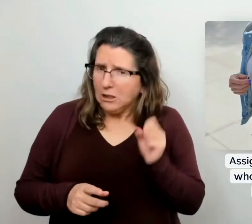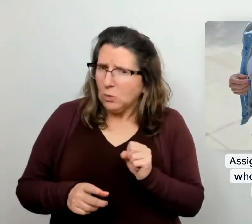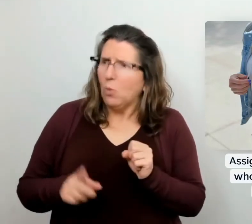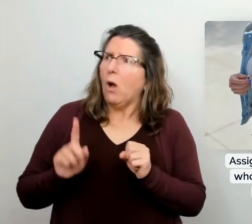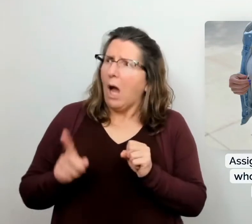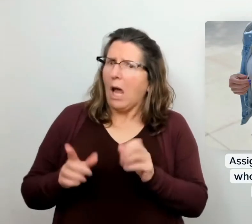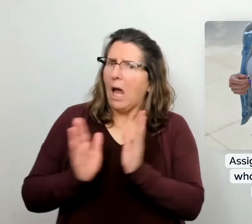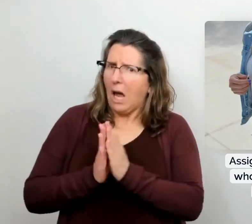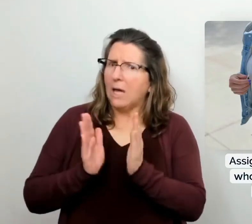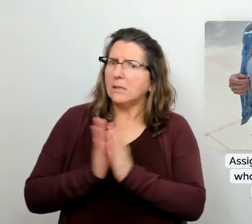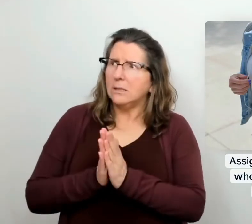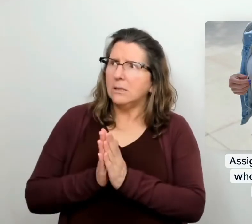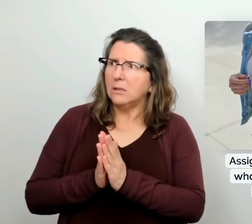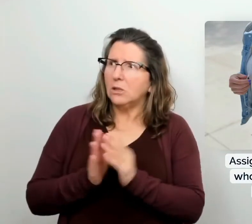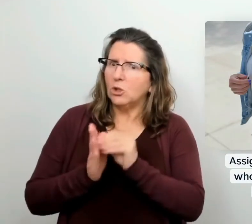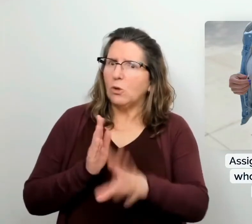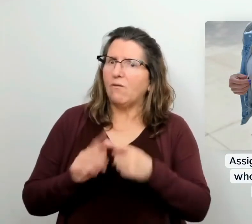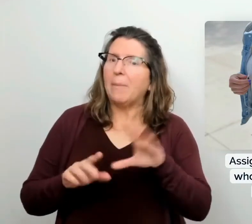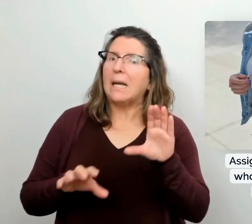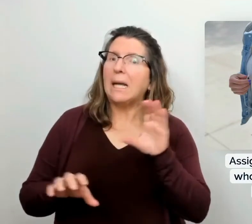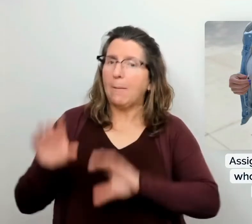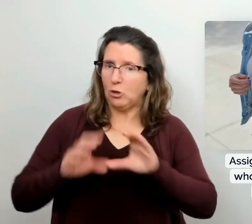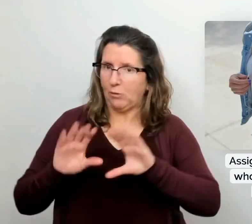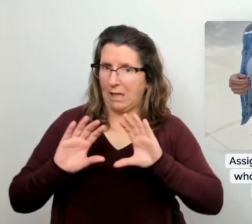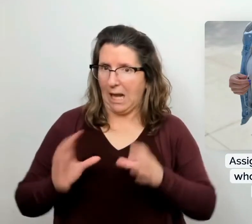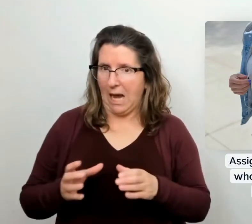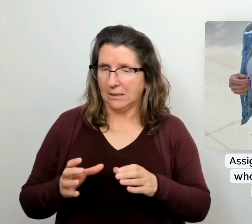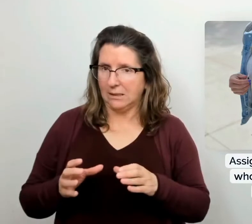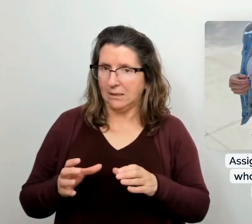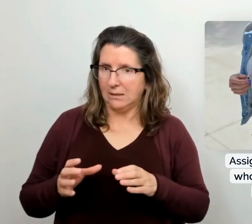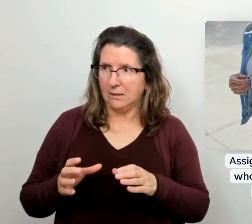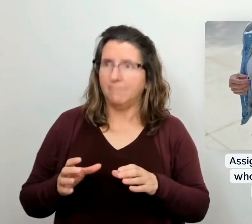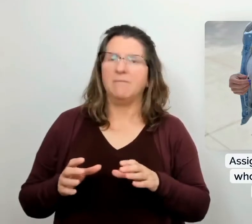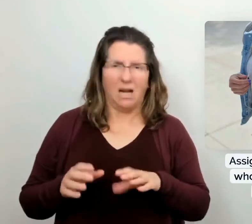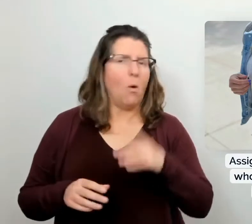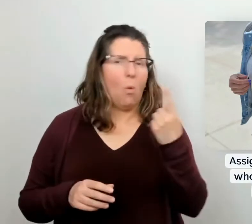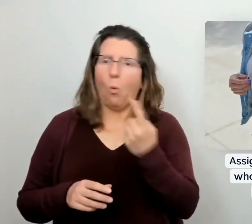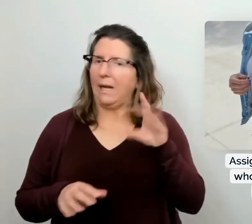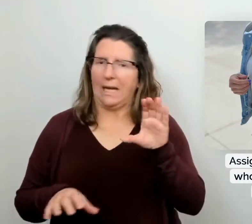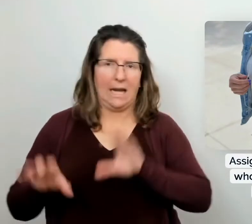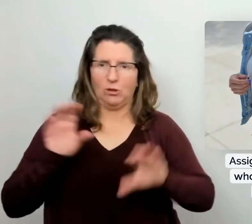As I recall, in high school, I actually only used note takers in Chem class.